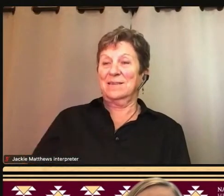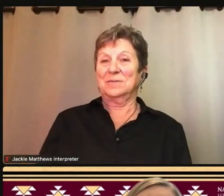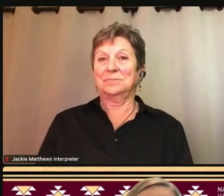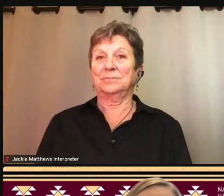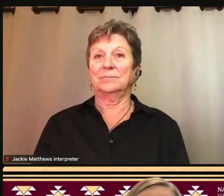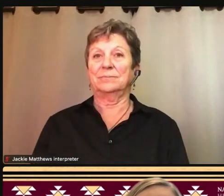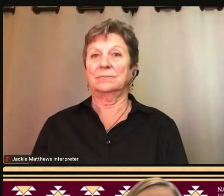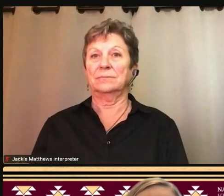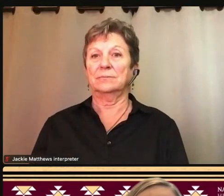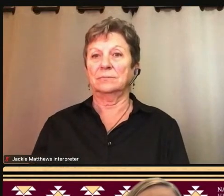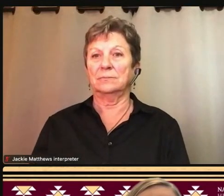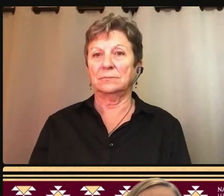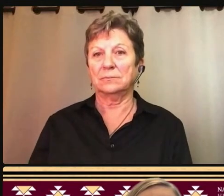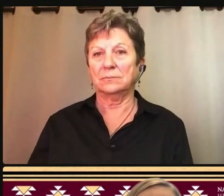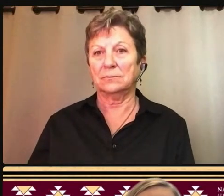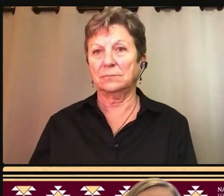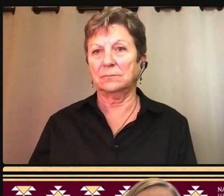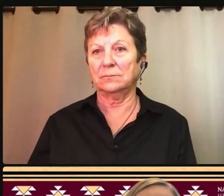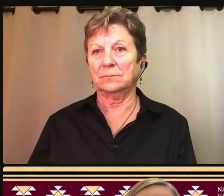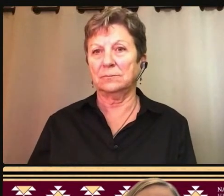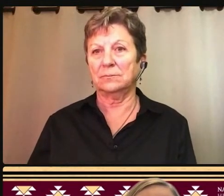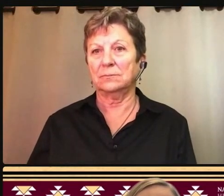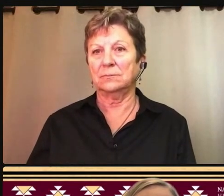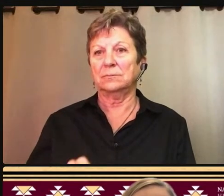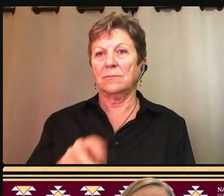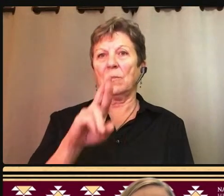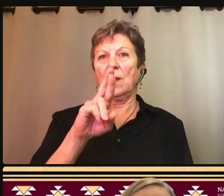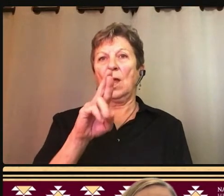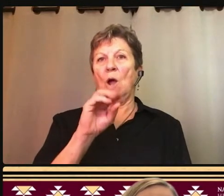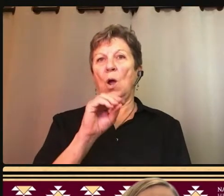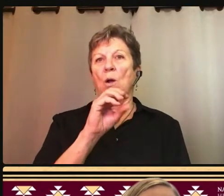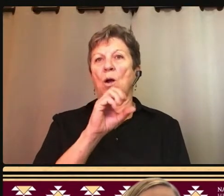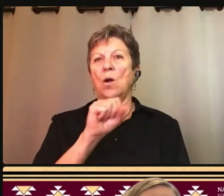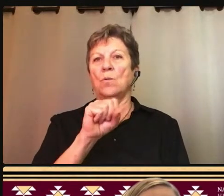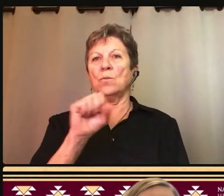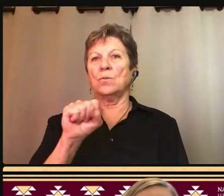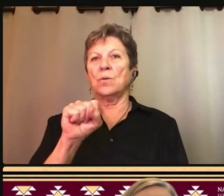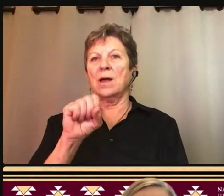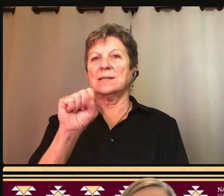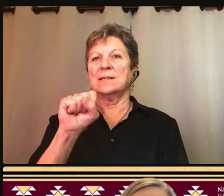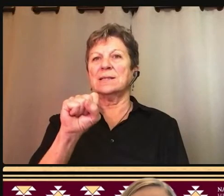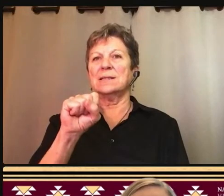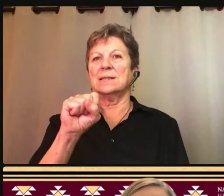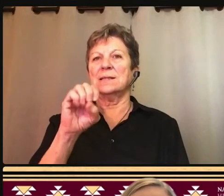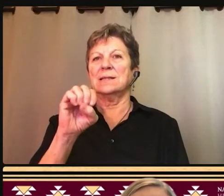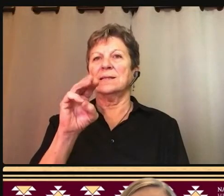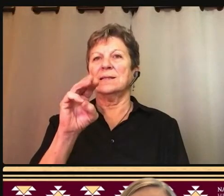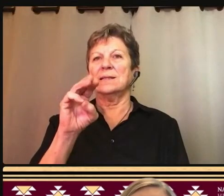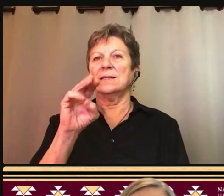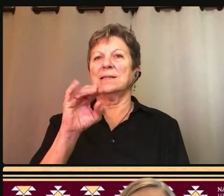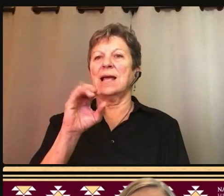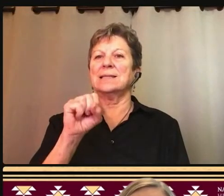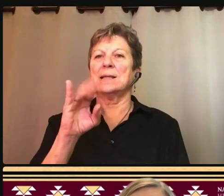THANK.